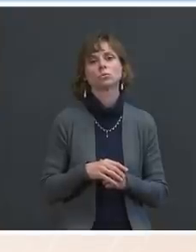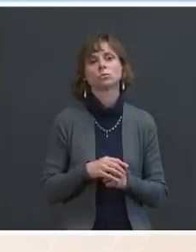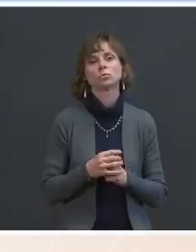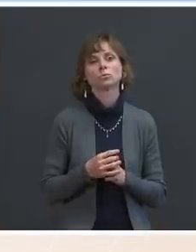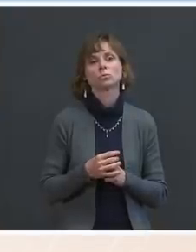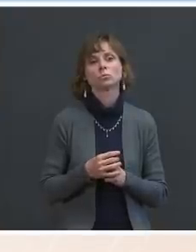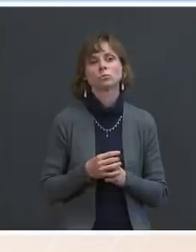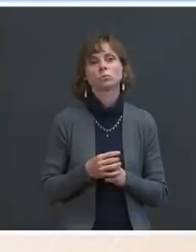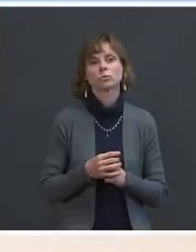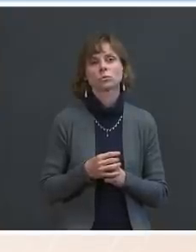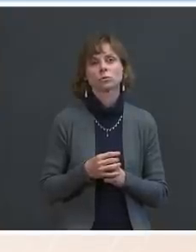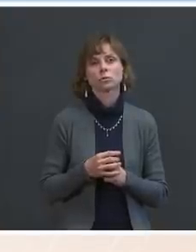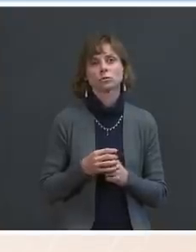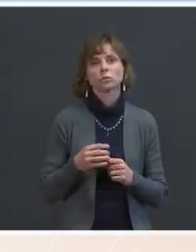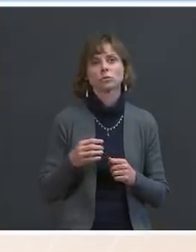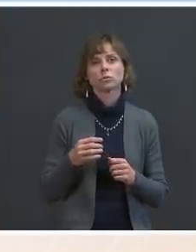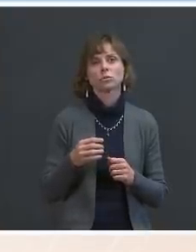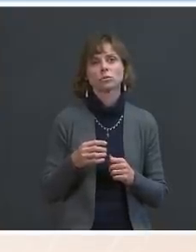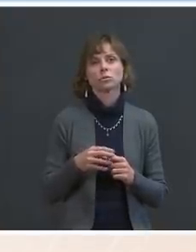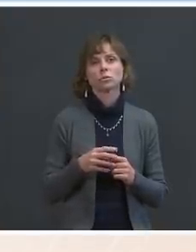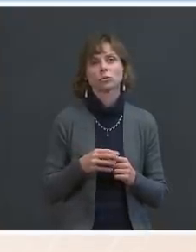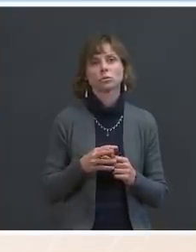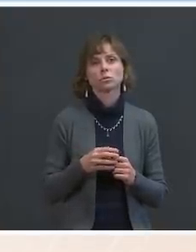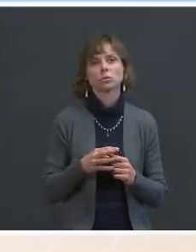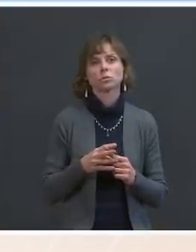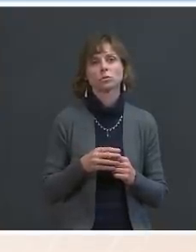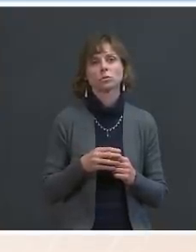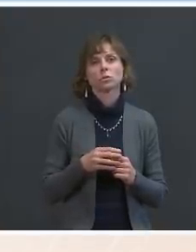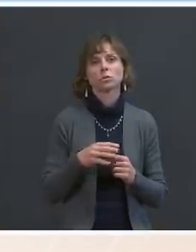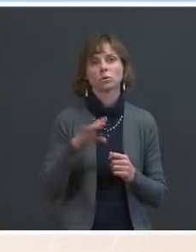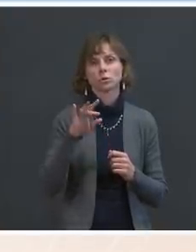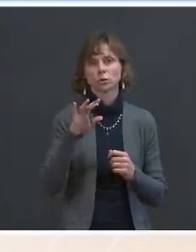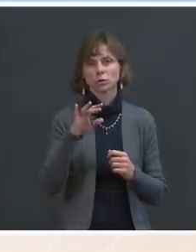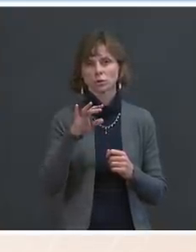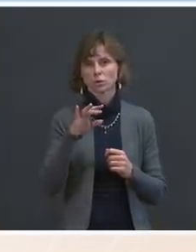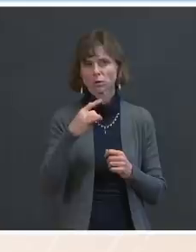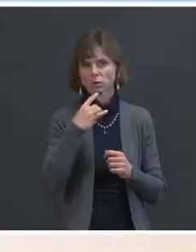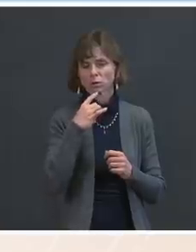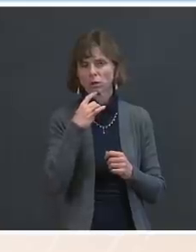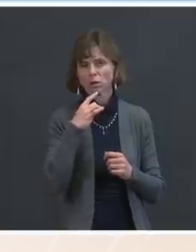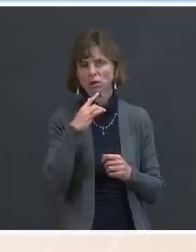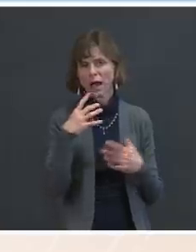and then one of my own. Jessie Hellmann with Modern Healthcare wanted to know: